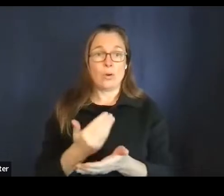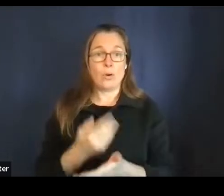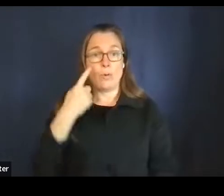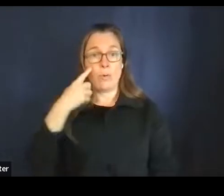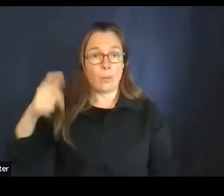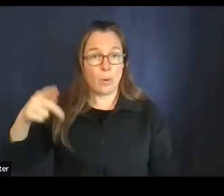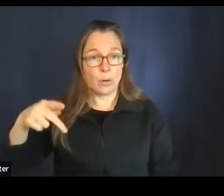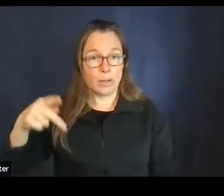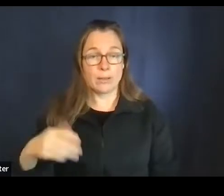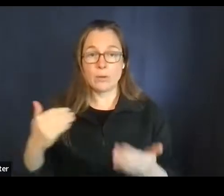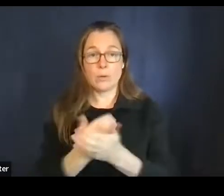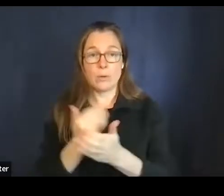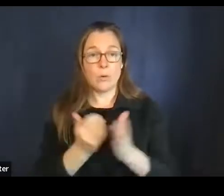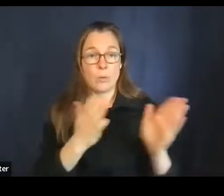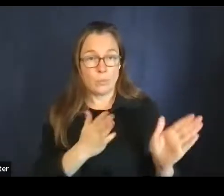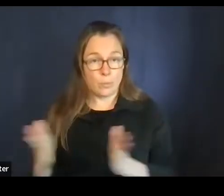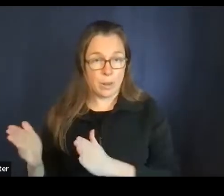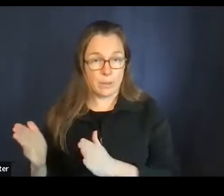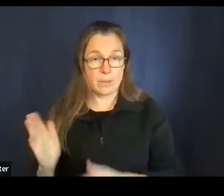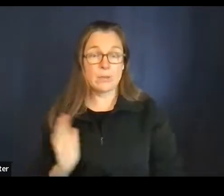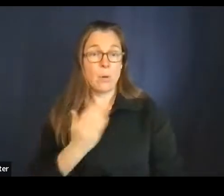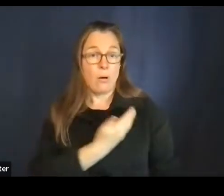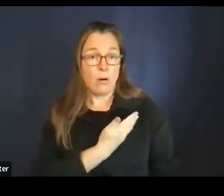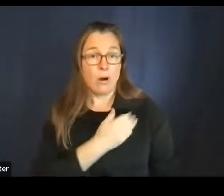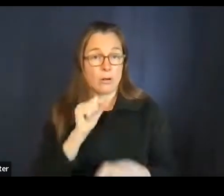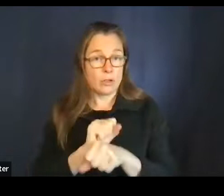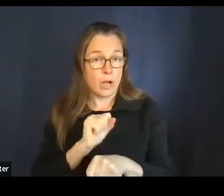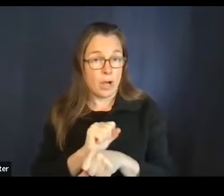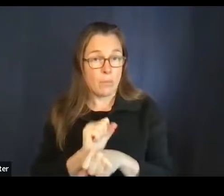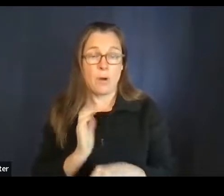As public servants, it is our job to carry out the voters’ direction